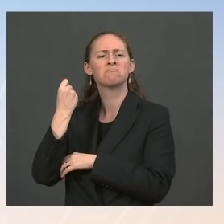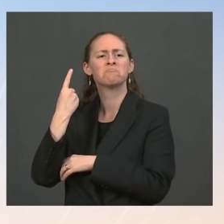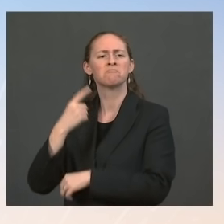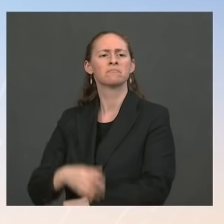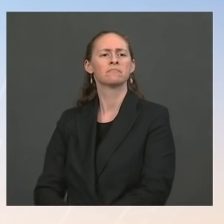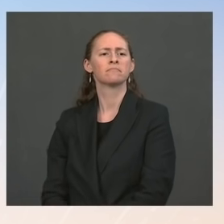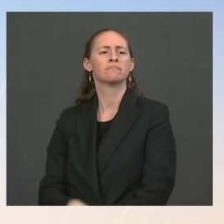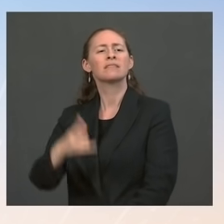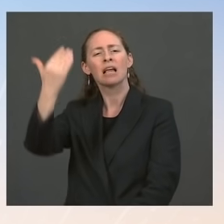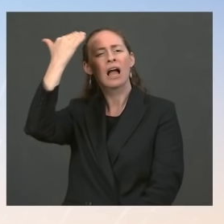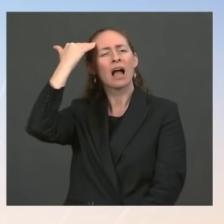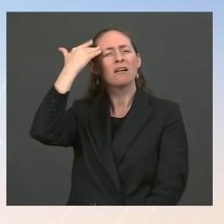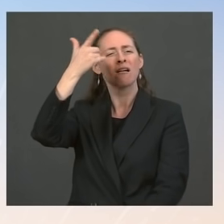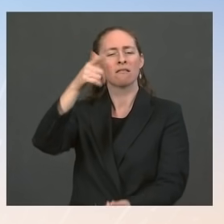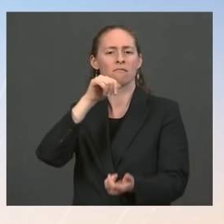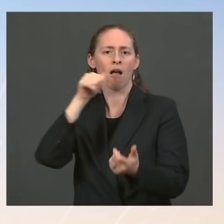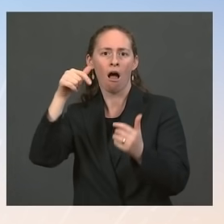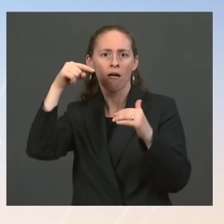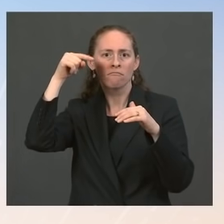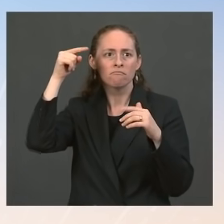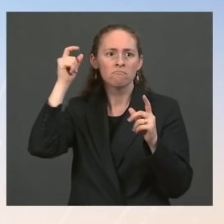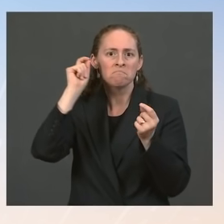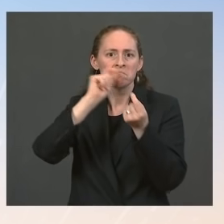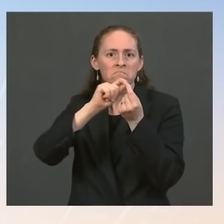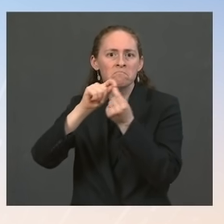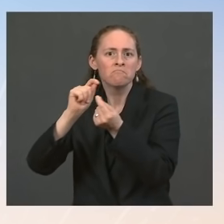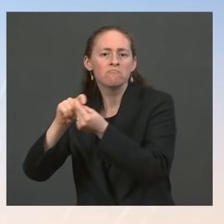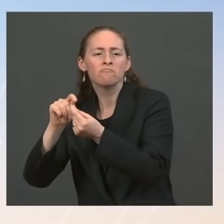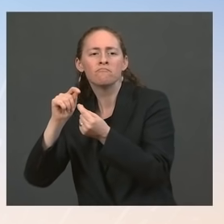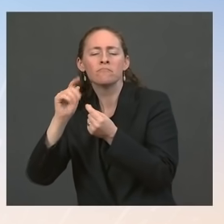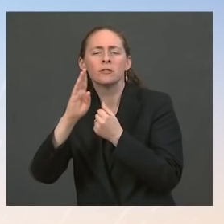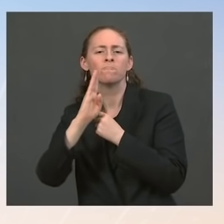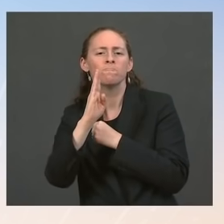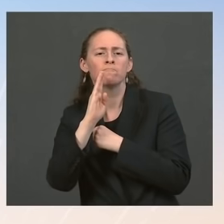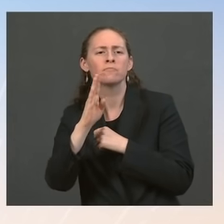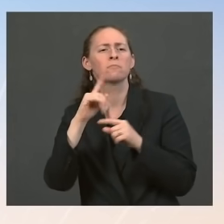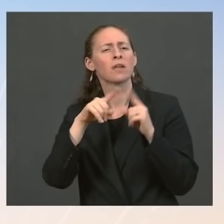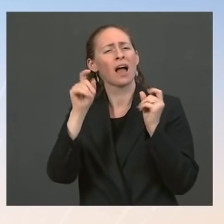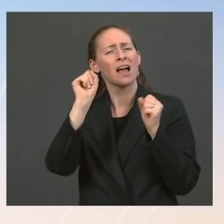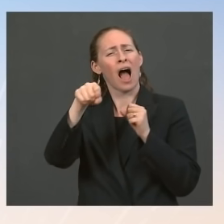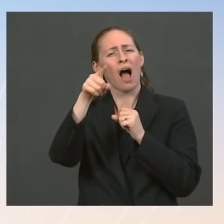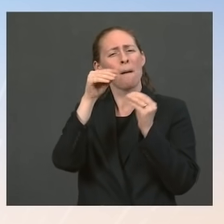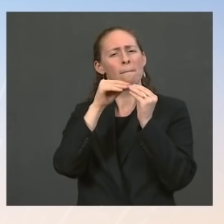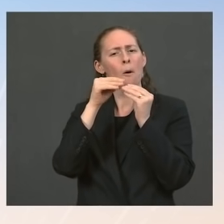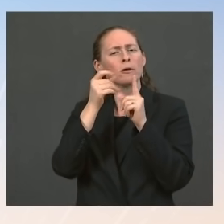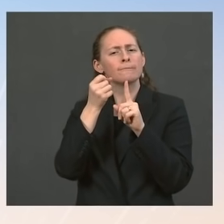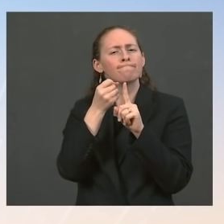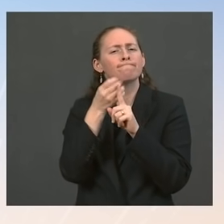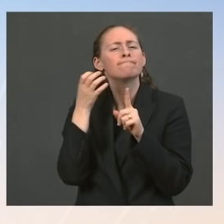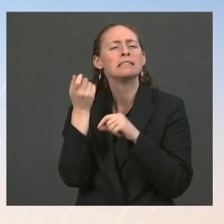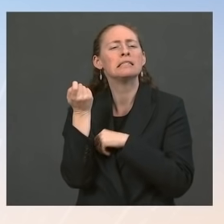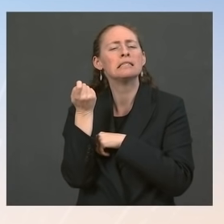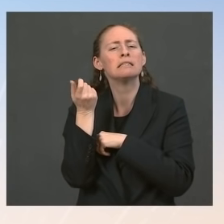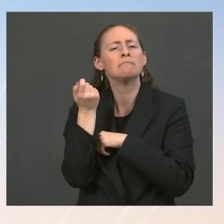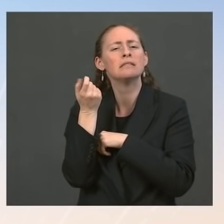private conversations, but can you give us a little bit more of an explanation as to why not? Don't the -- you know, doesn't the American public --